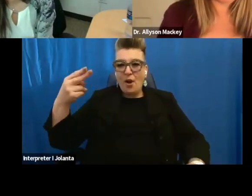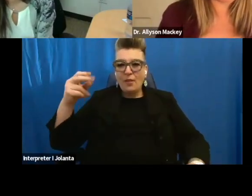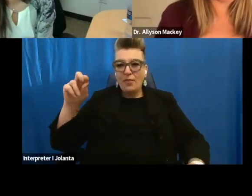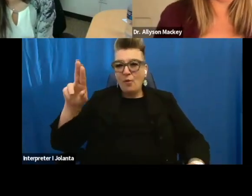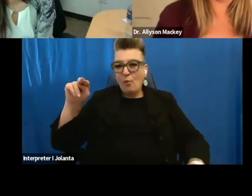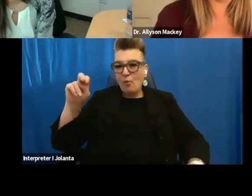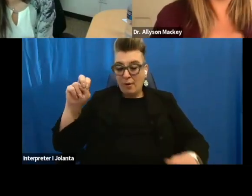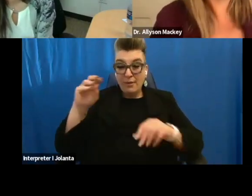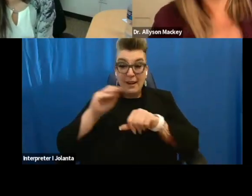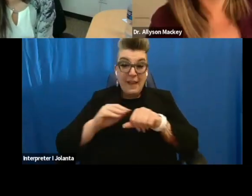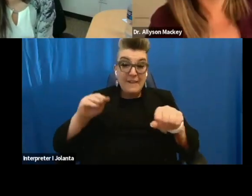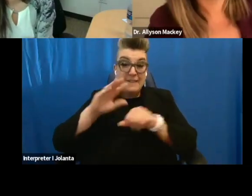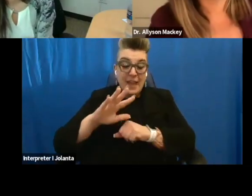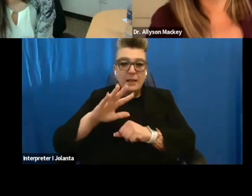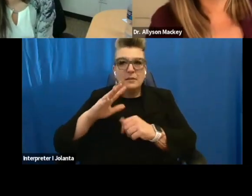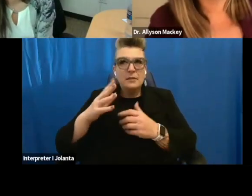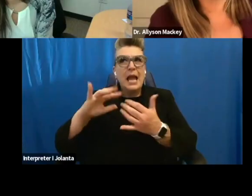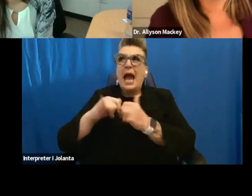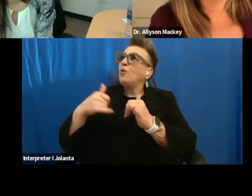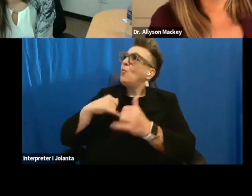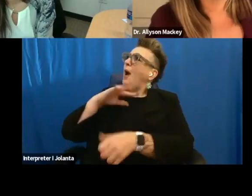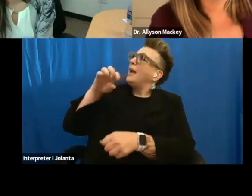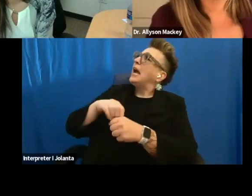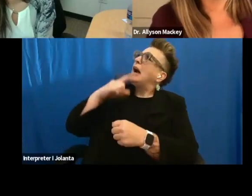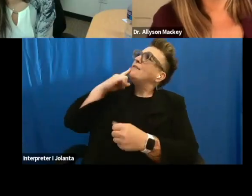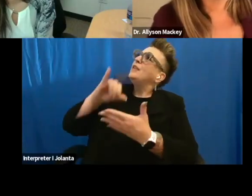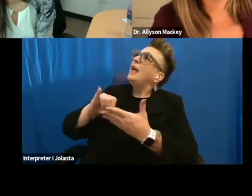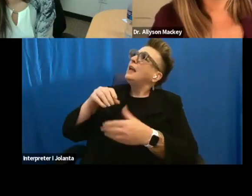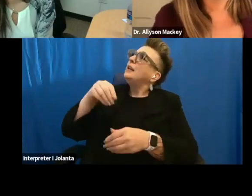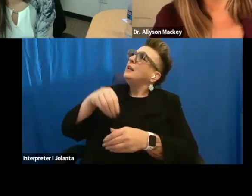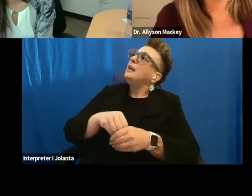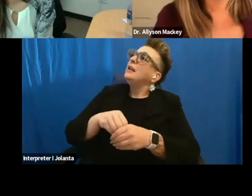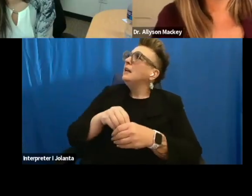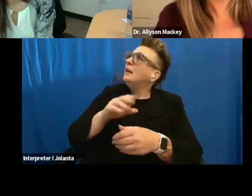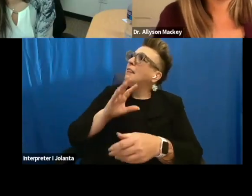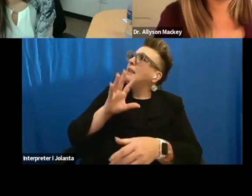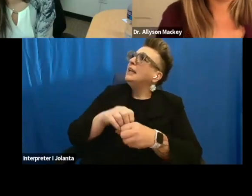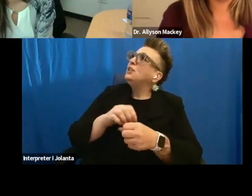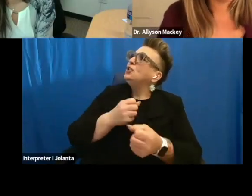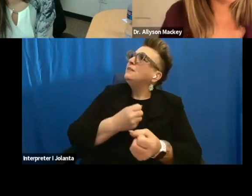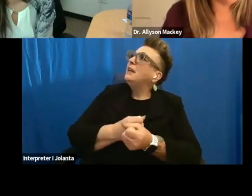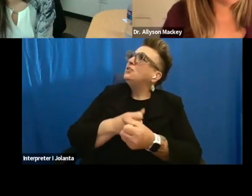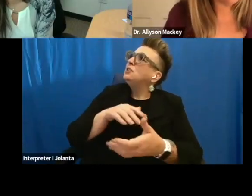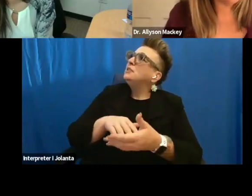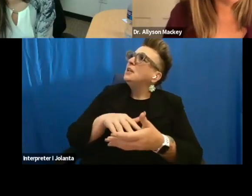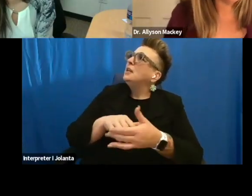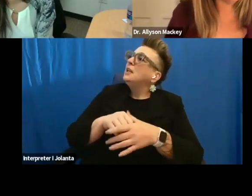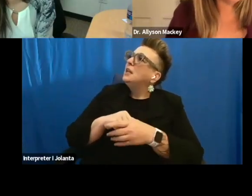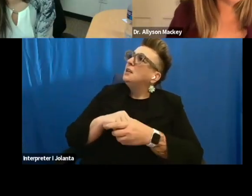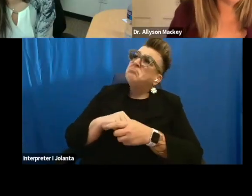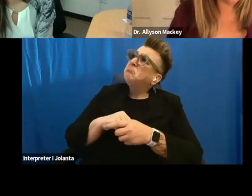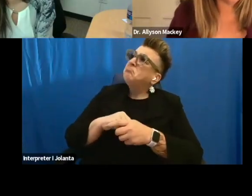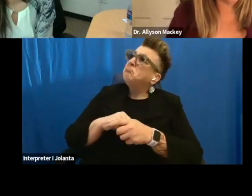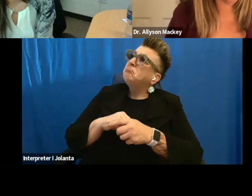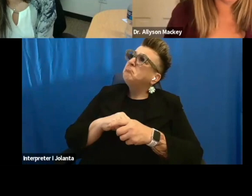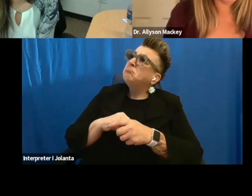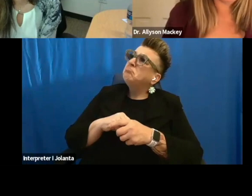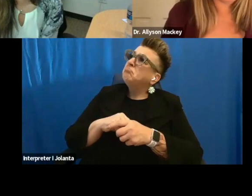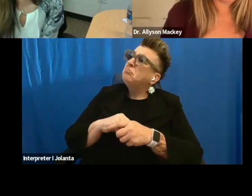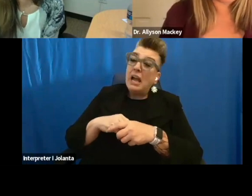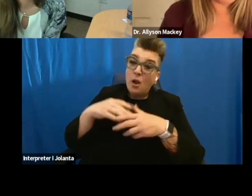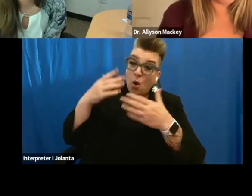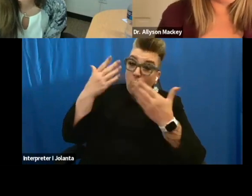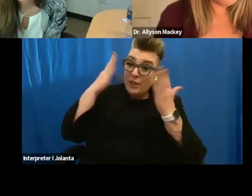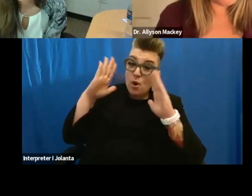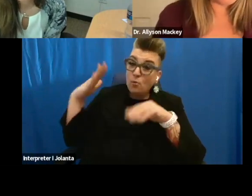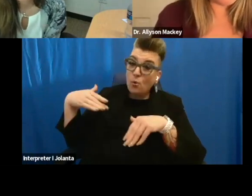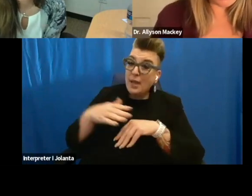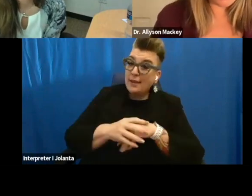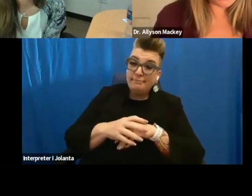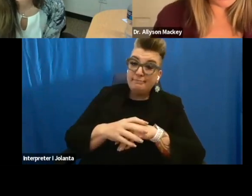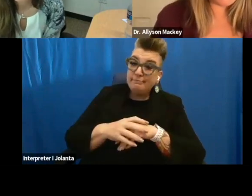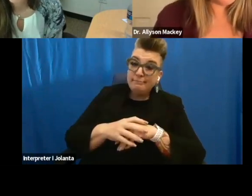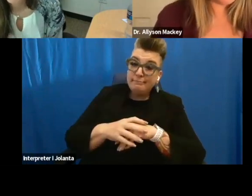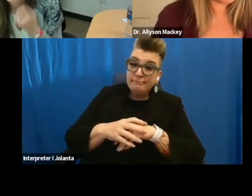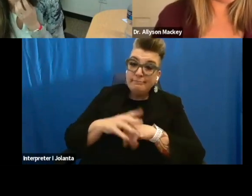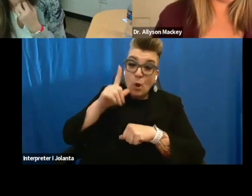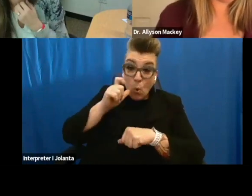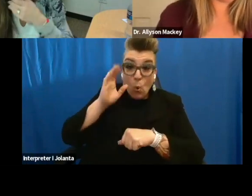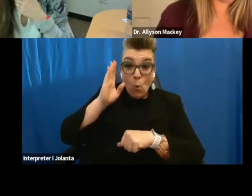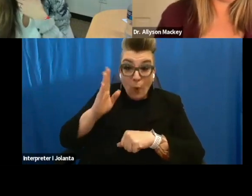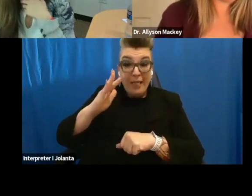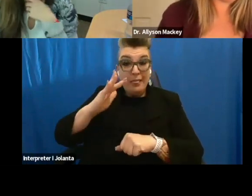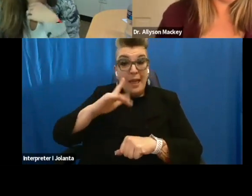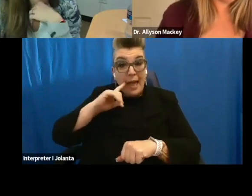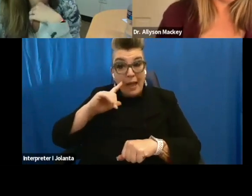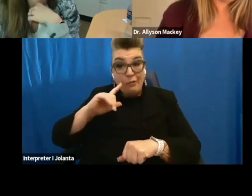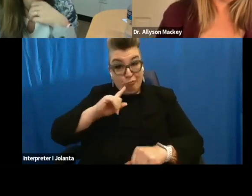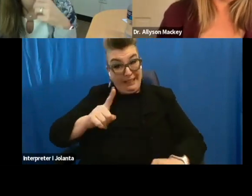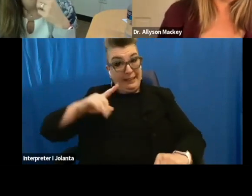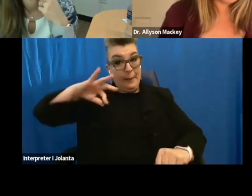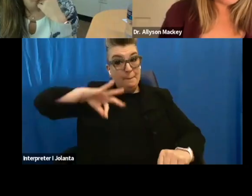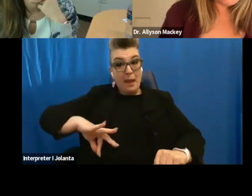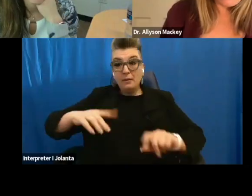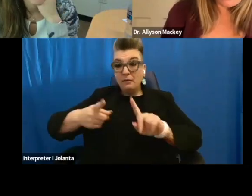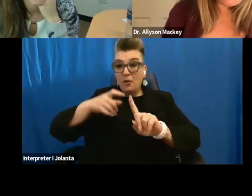study i don't think we know yet who will benefit most from this study um so working with parent